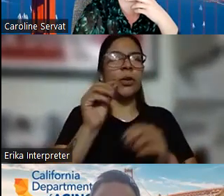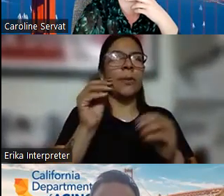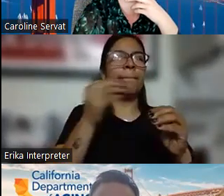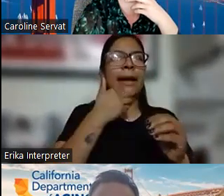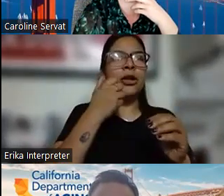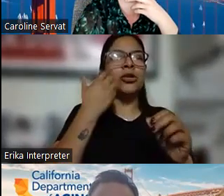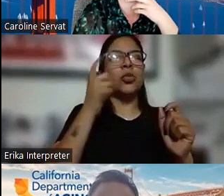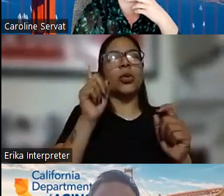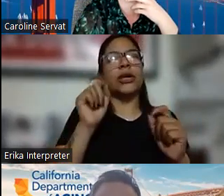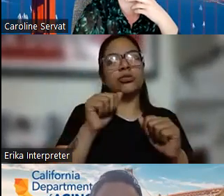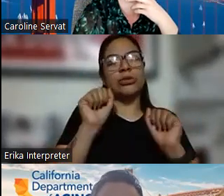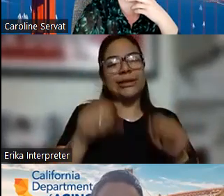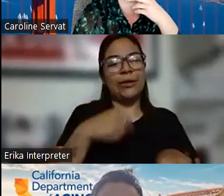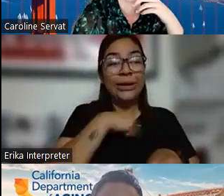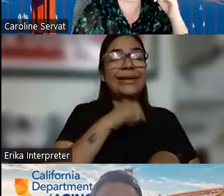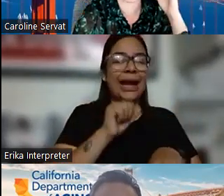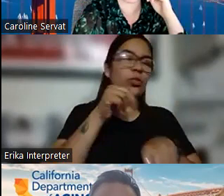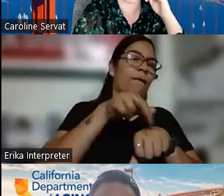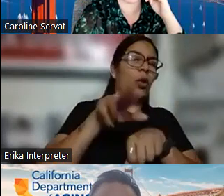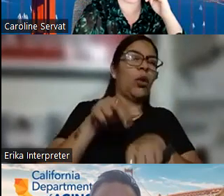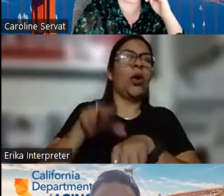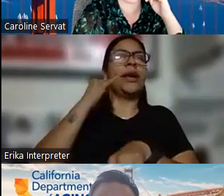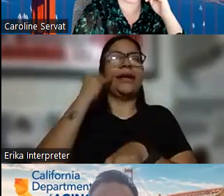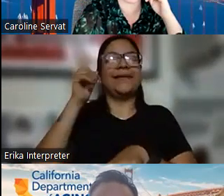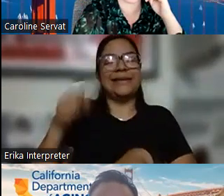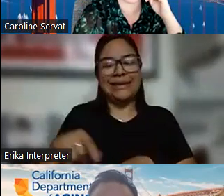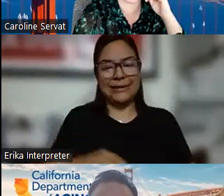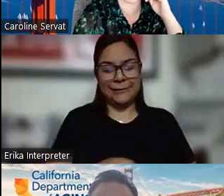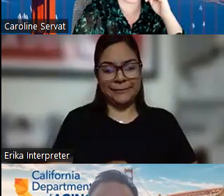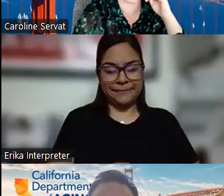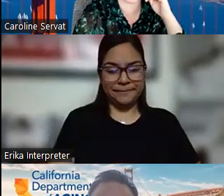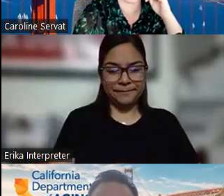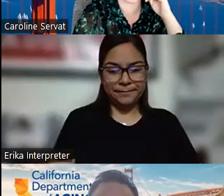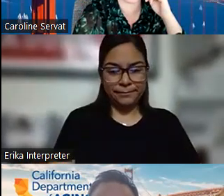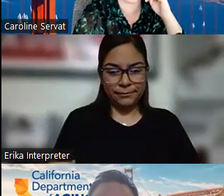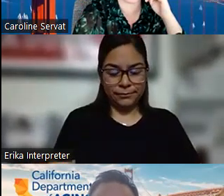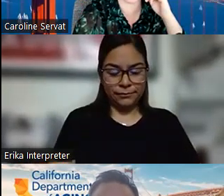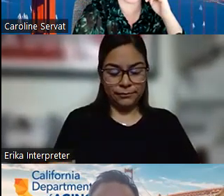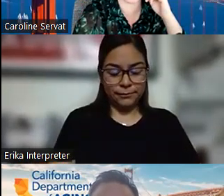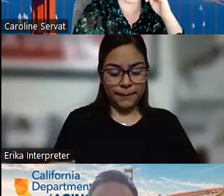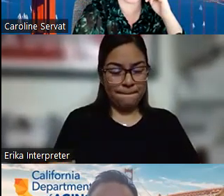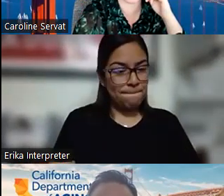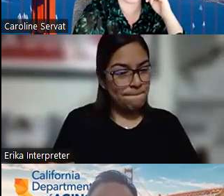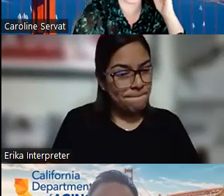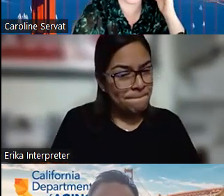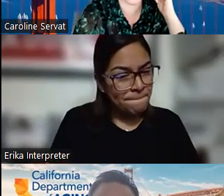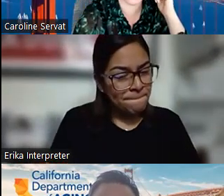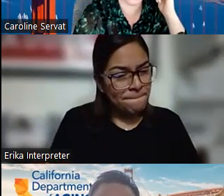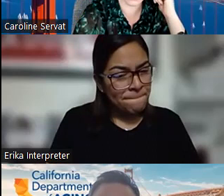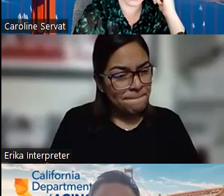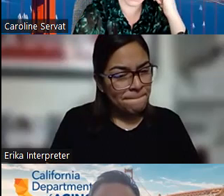programs I'd like to say something about that so um in regard to I think everyone's always wanted